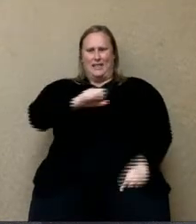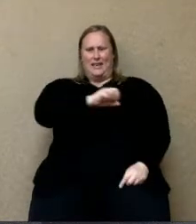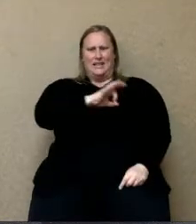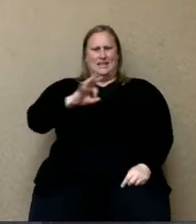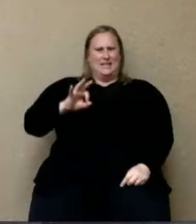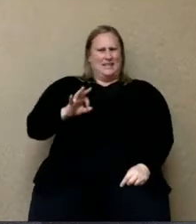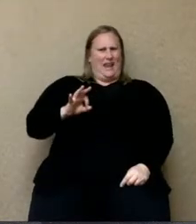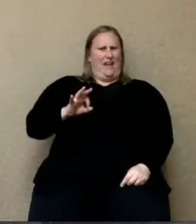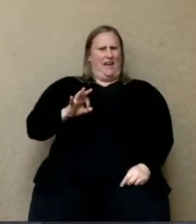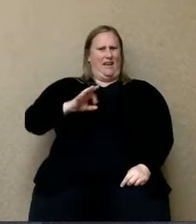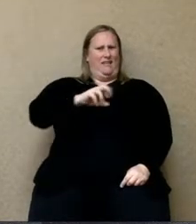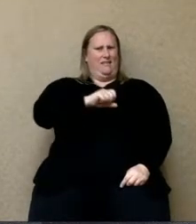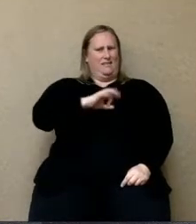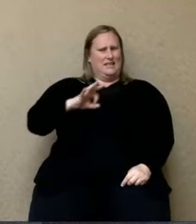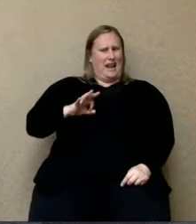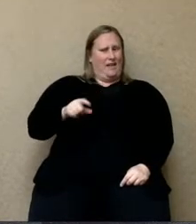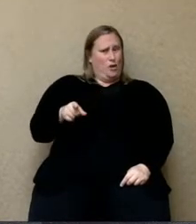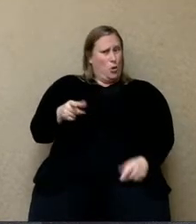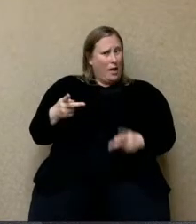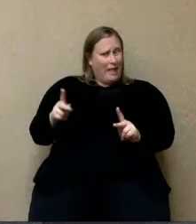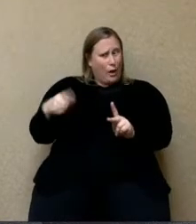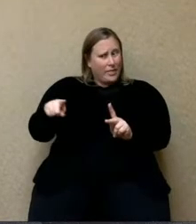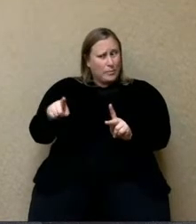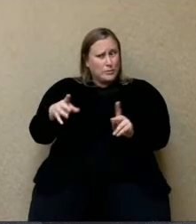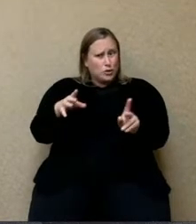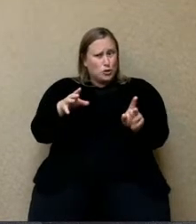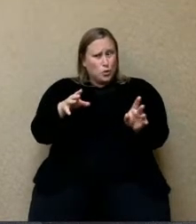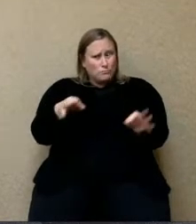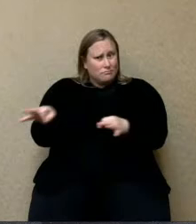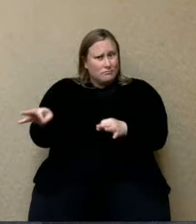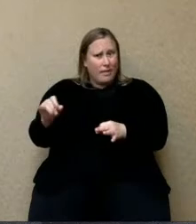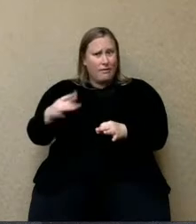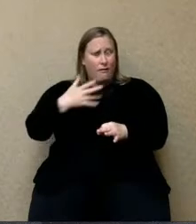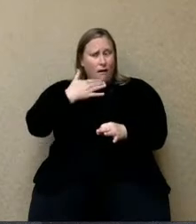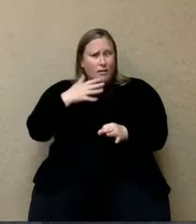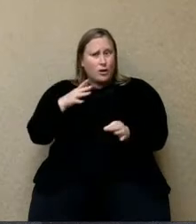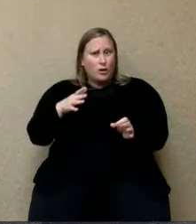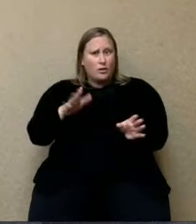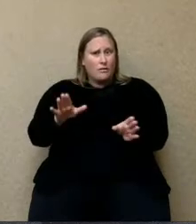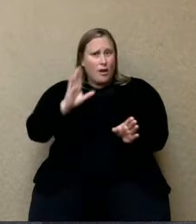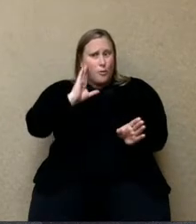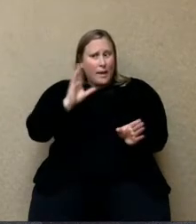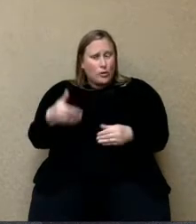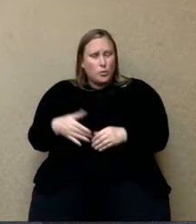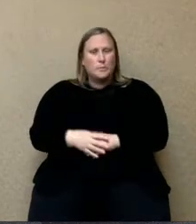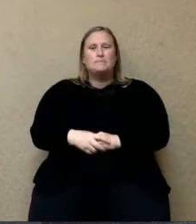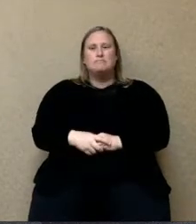They were like, you're letting them pick the color and they're picking their room and they're - so me, that alone, that modeling alone was like